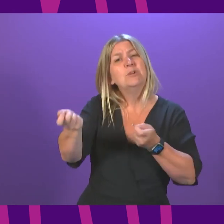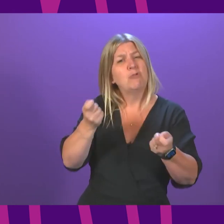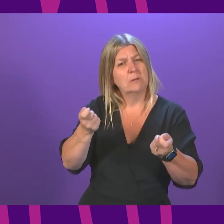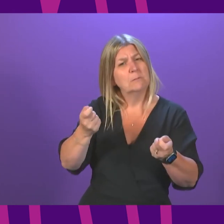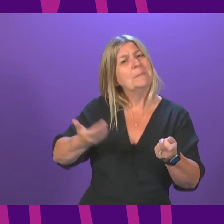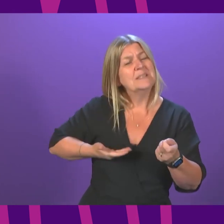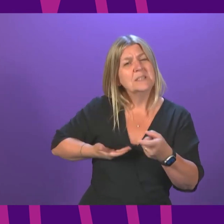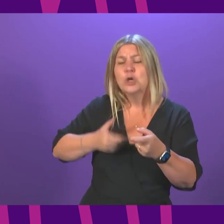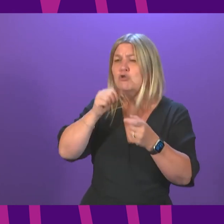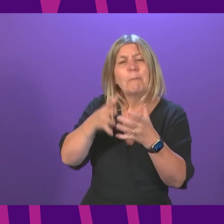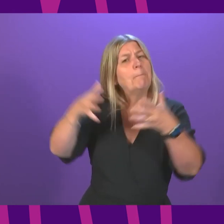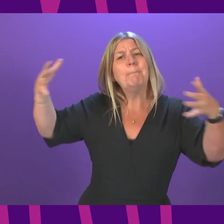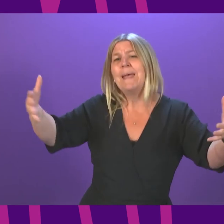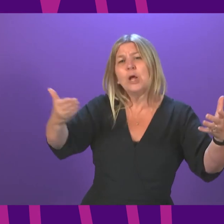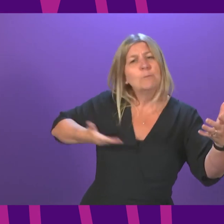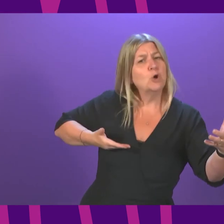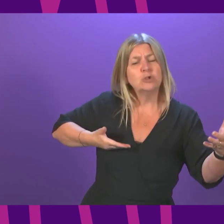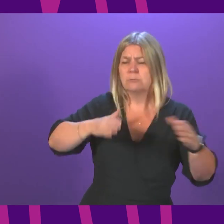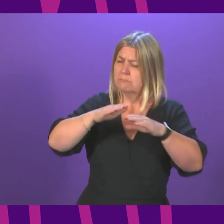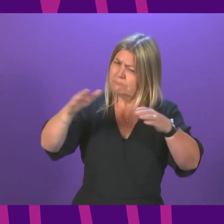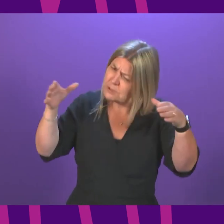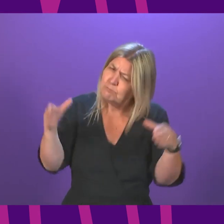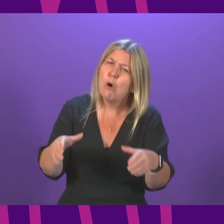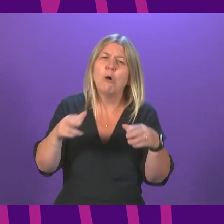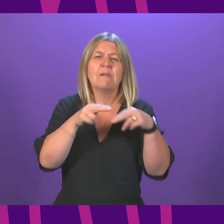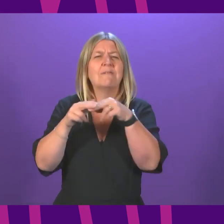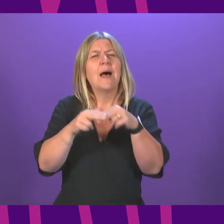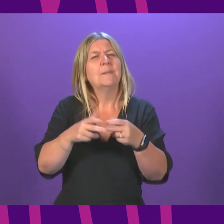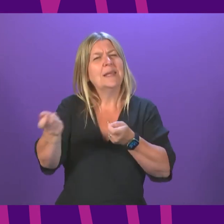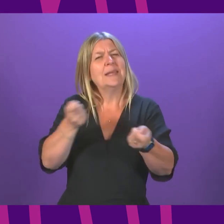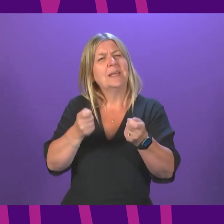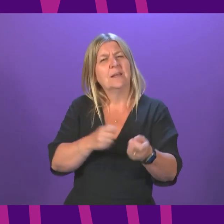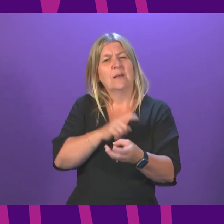the robustness of our lawmaking. That is why so many of us are irked this week.